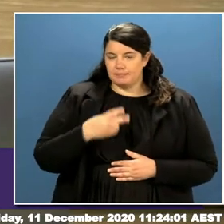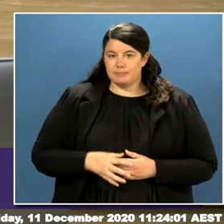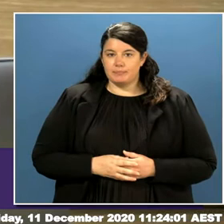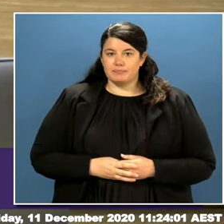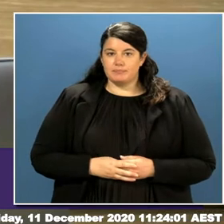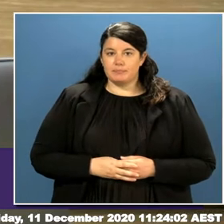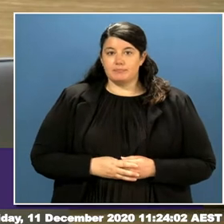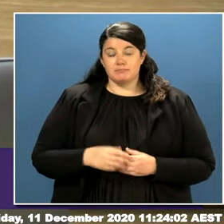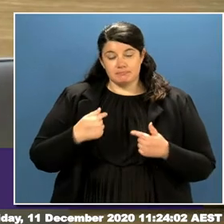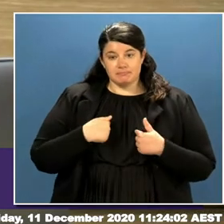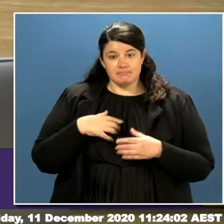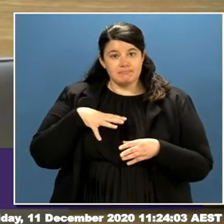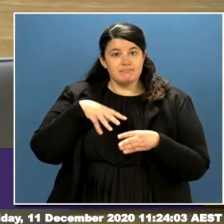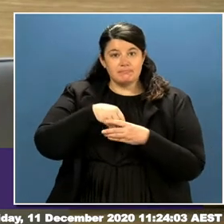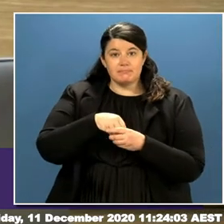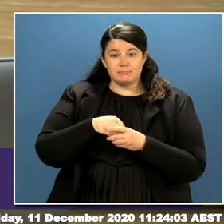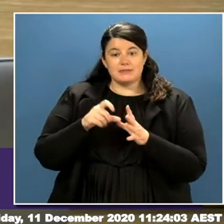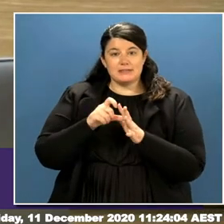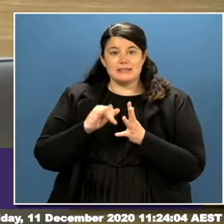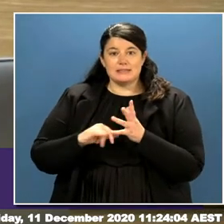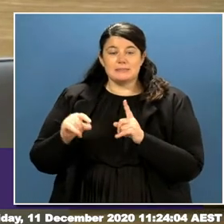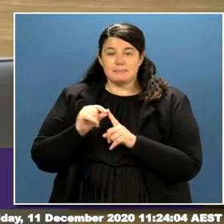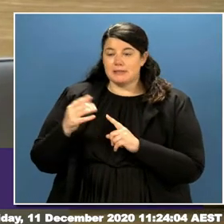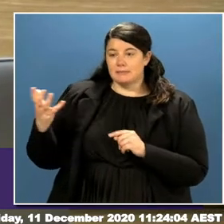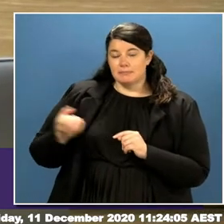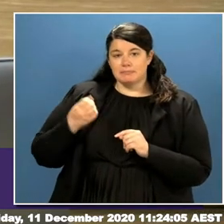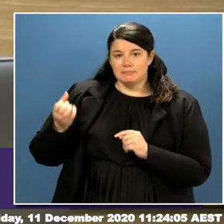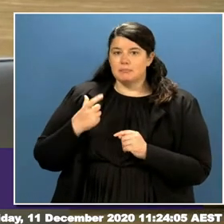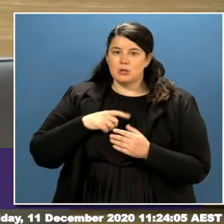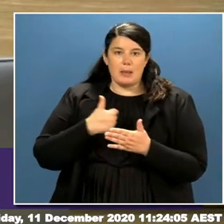I am a recipient of the Disability Support Pension (permanently blind).